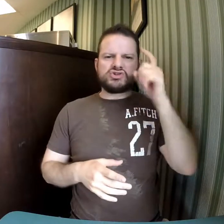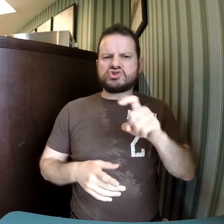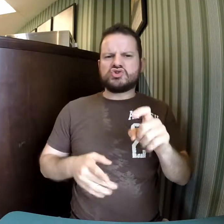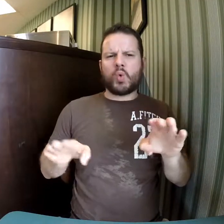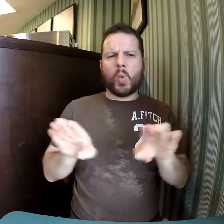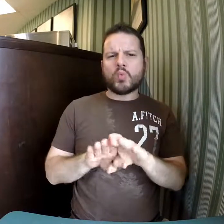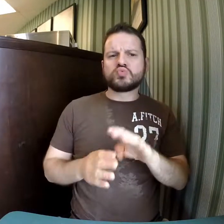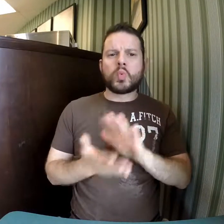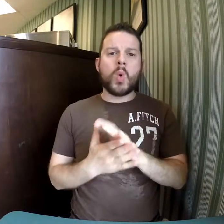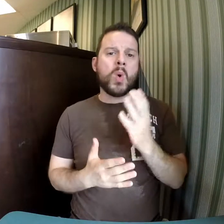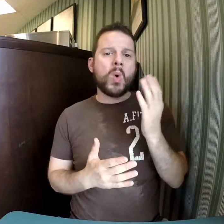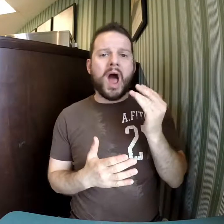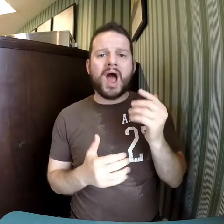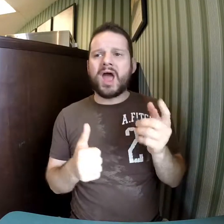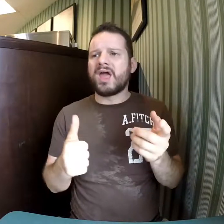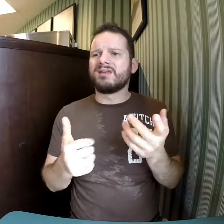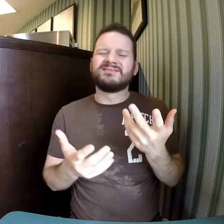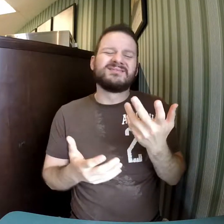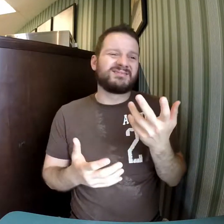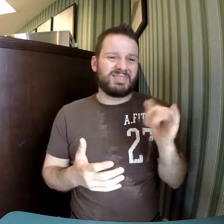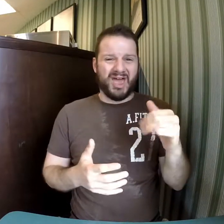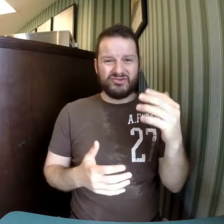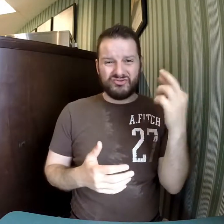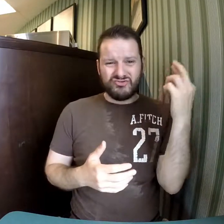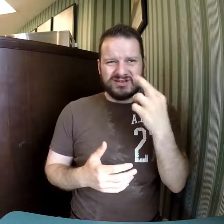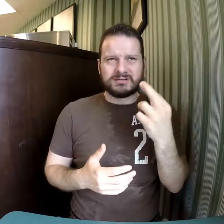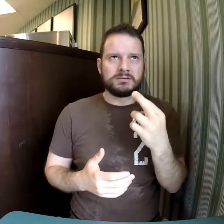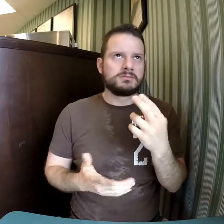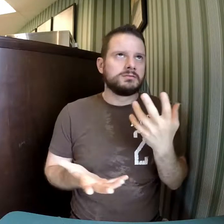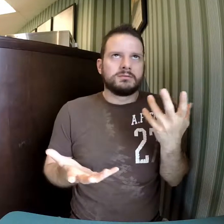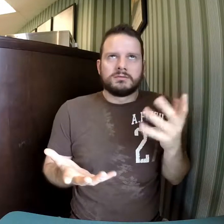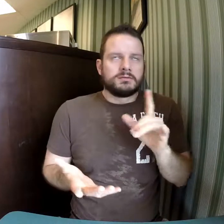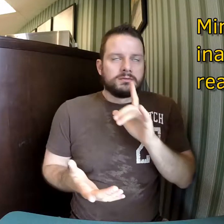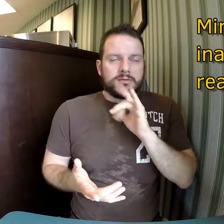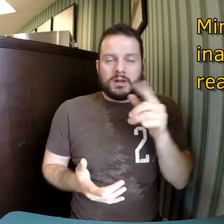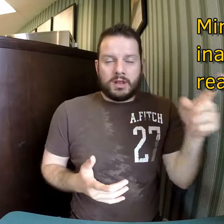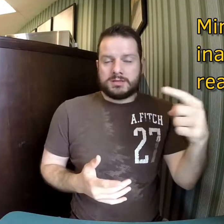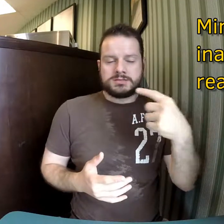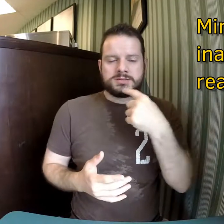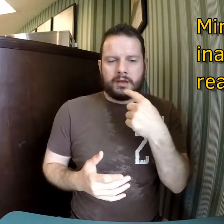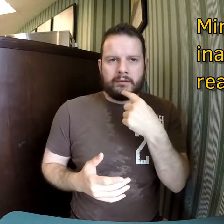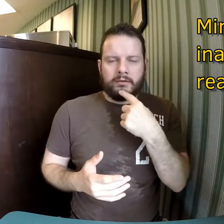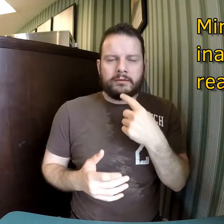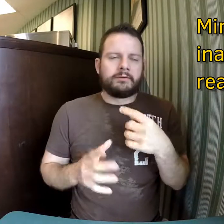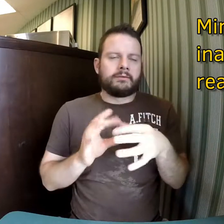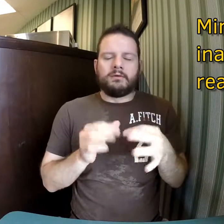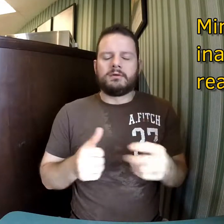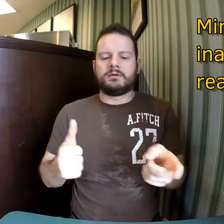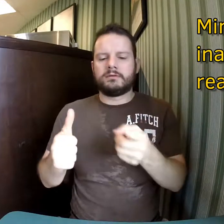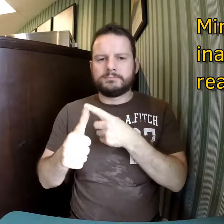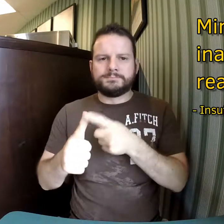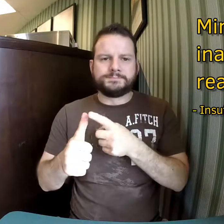think the school should have been closed due to their inadequate and illogical reasons. They have been saying the followings: